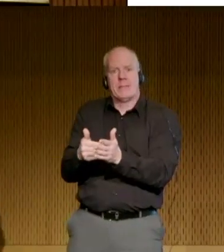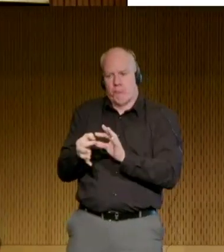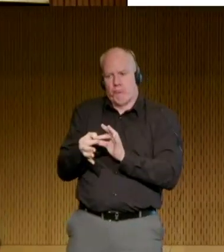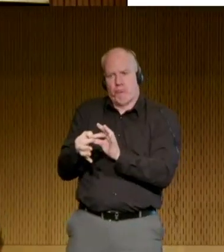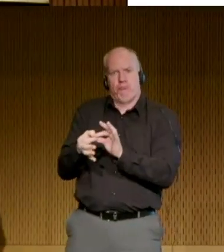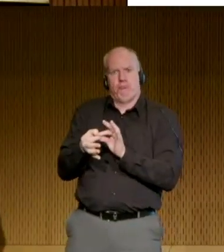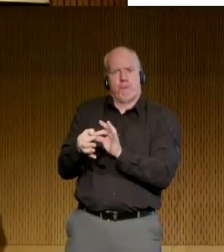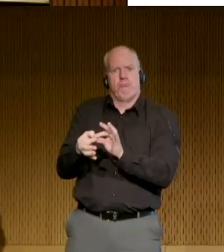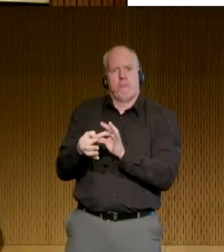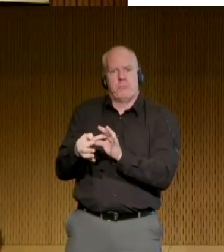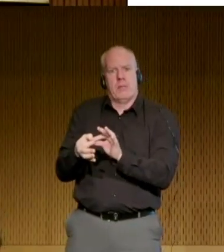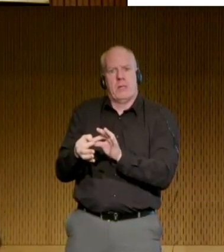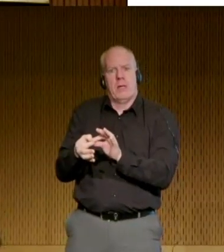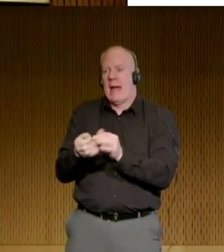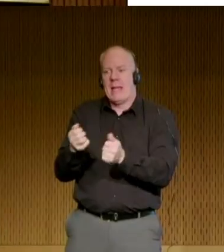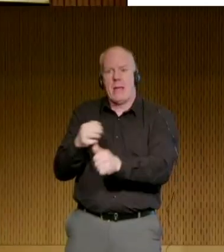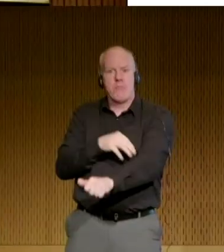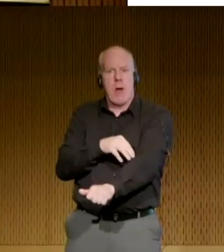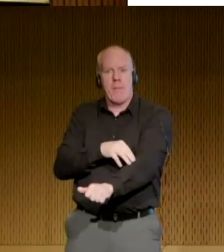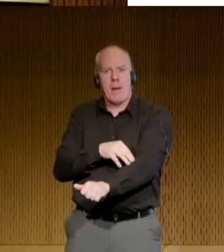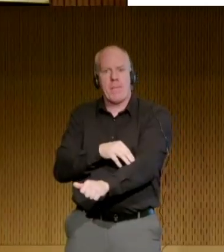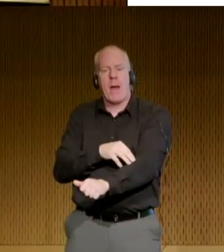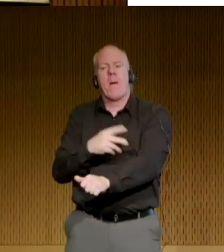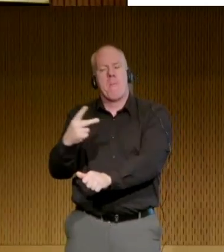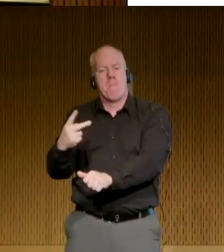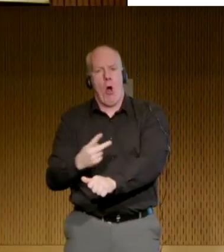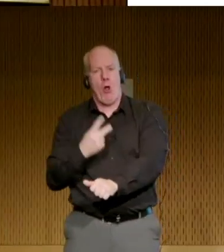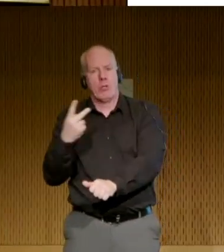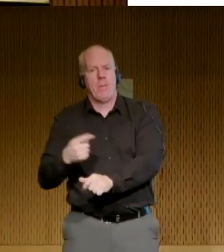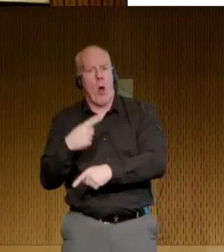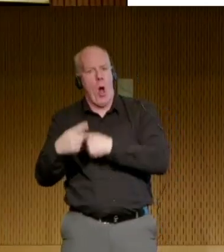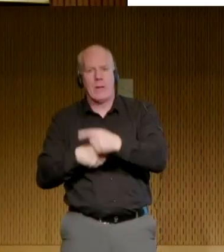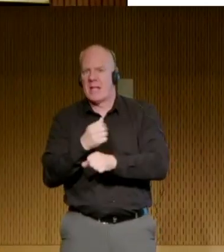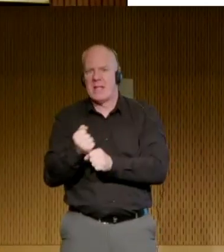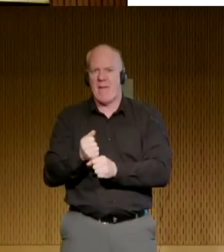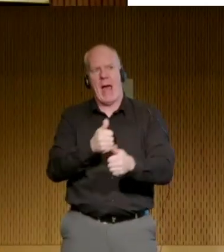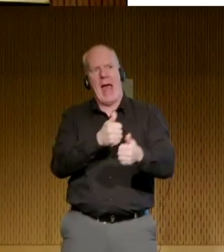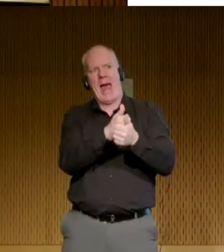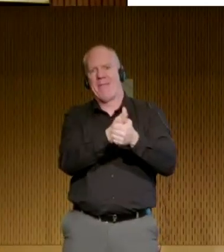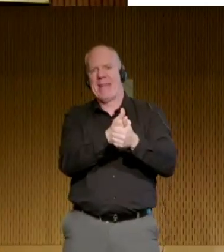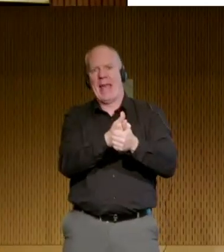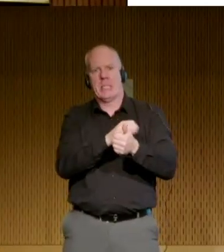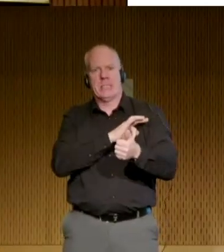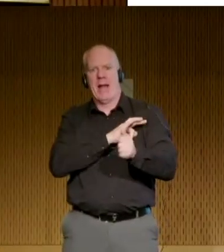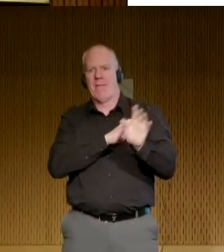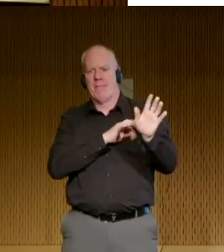but we engage with any issues in partnership with the learner. We try not to advocate-.. we try not